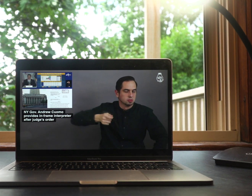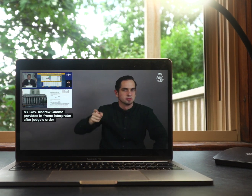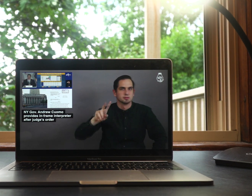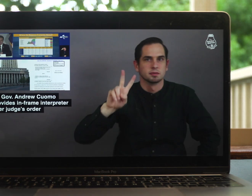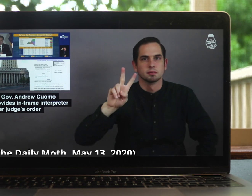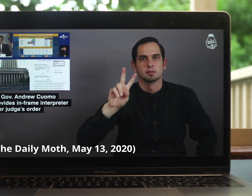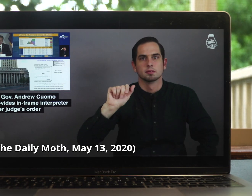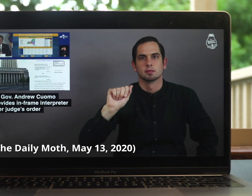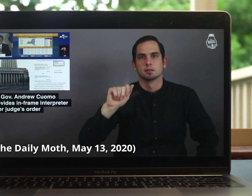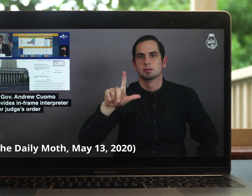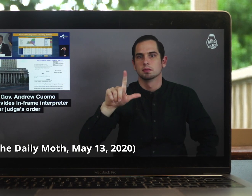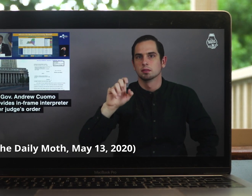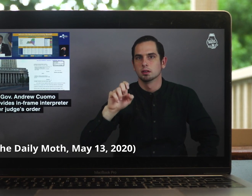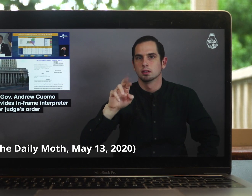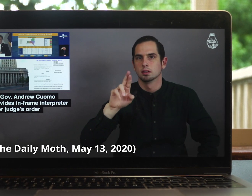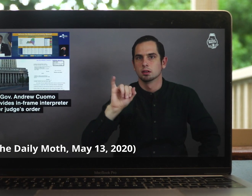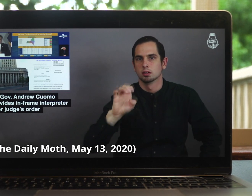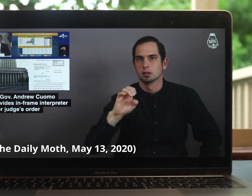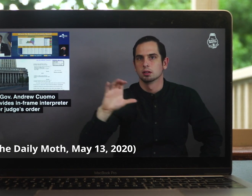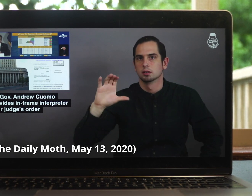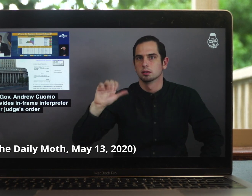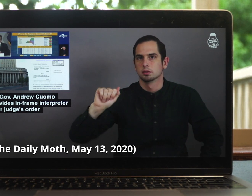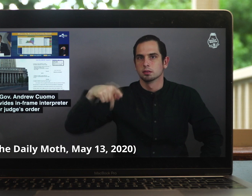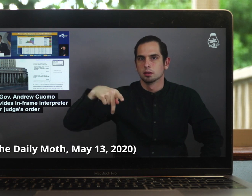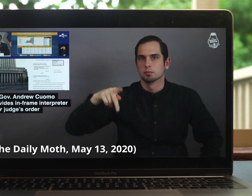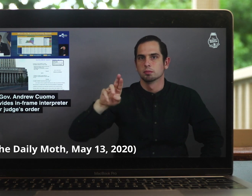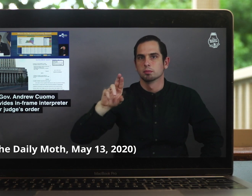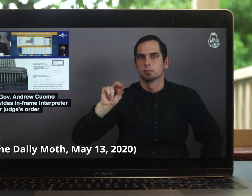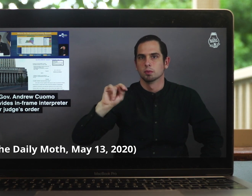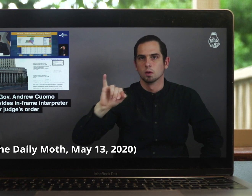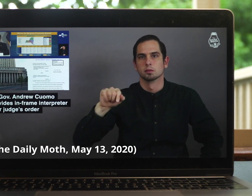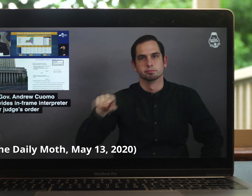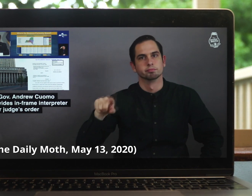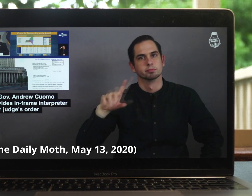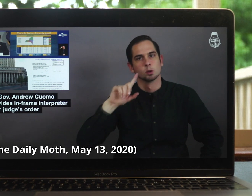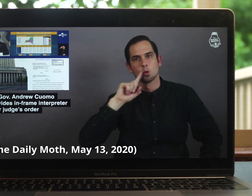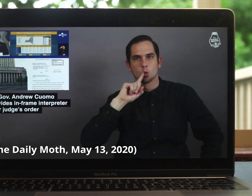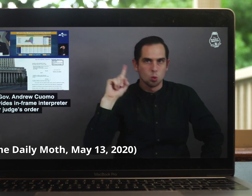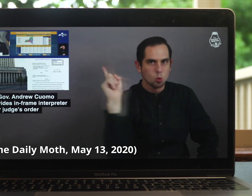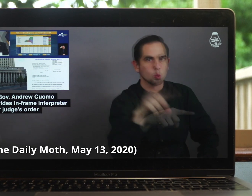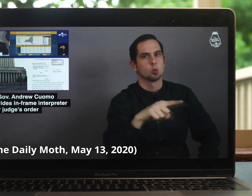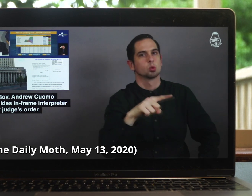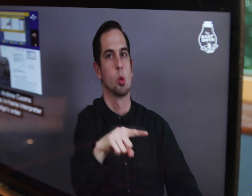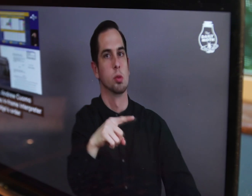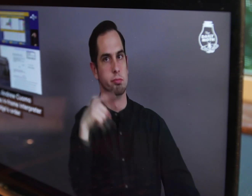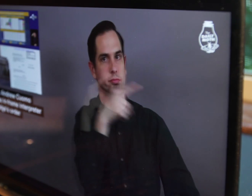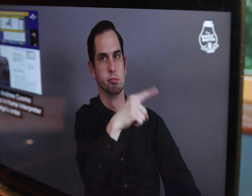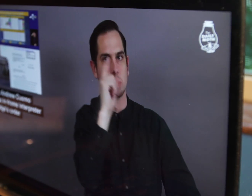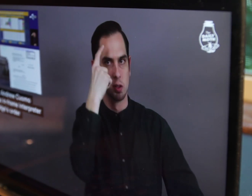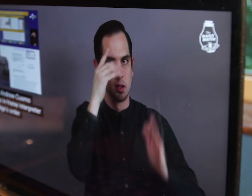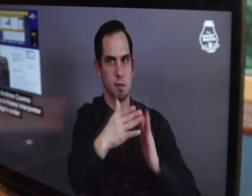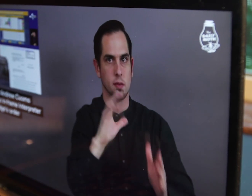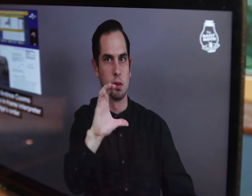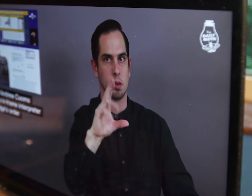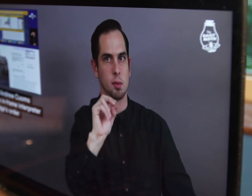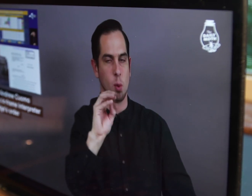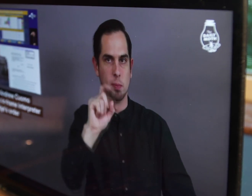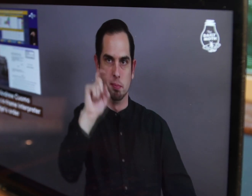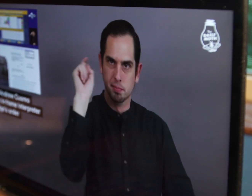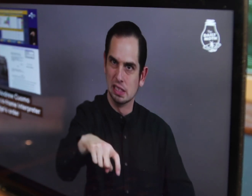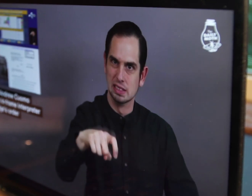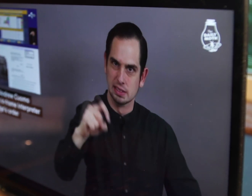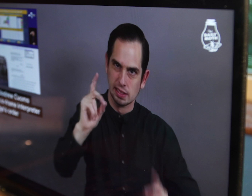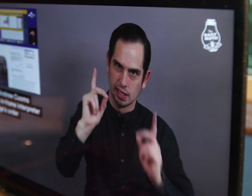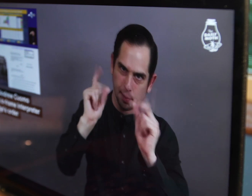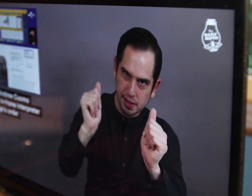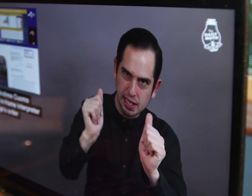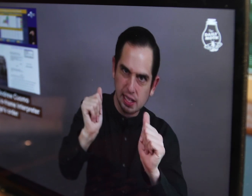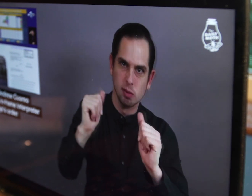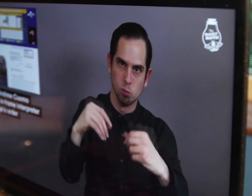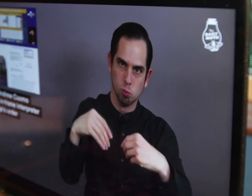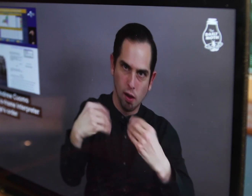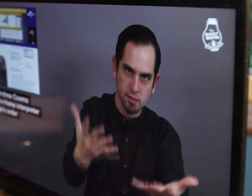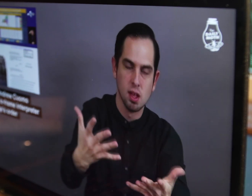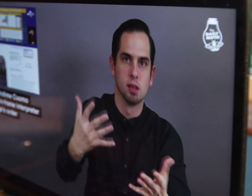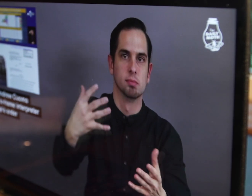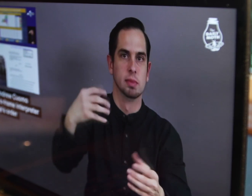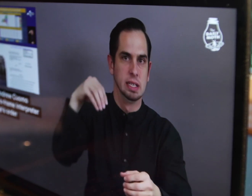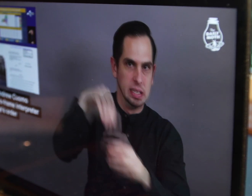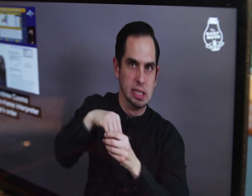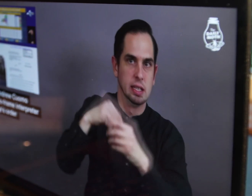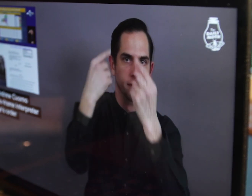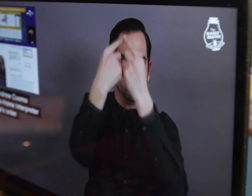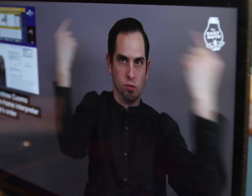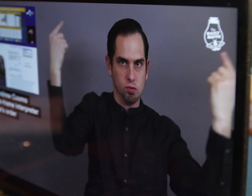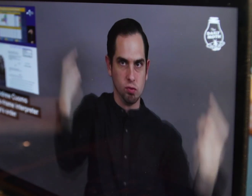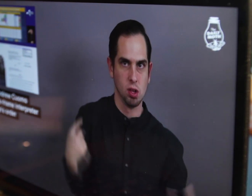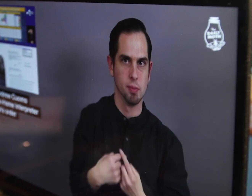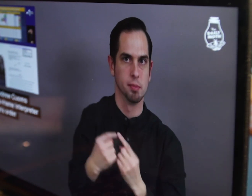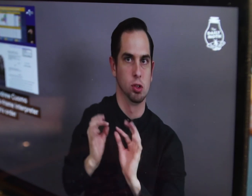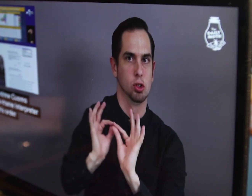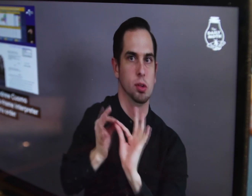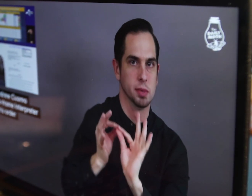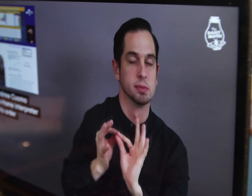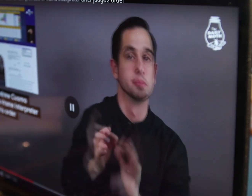"US district Judge Valerie Caproni ordered Governor Cuomo that he was to immediately provide in-frame interpreting."